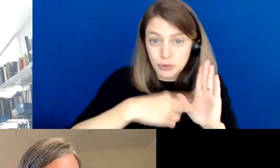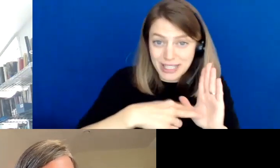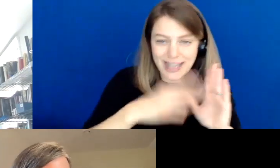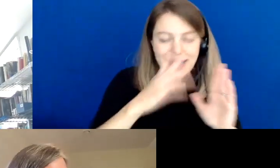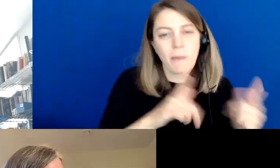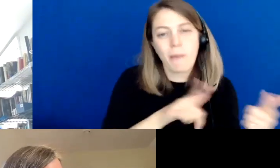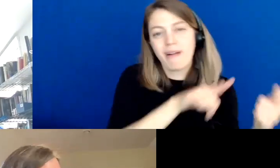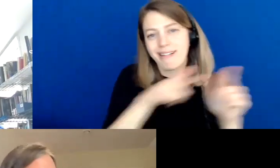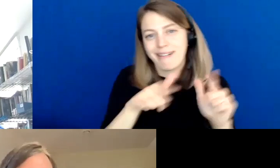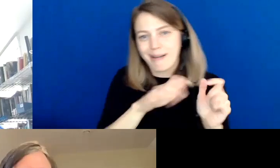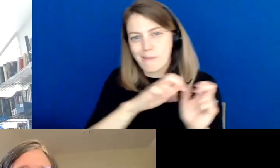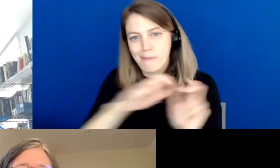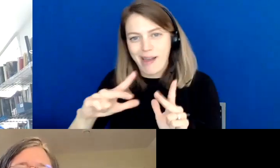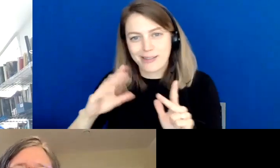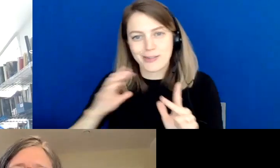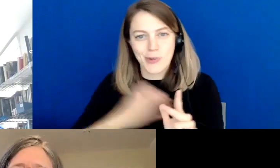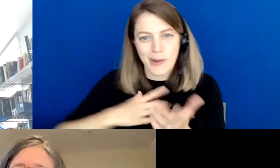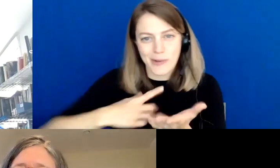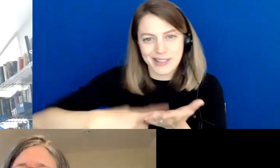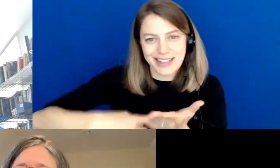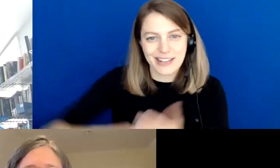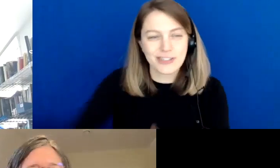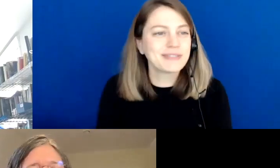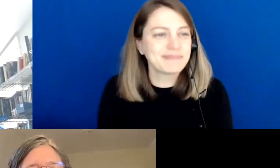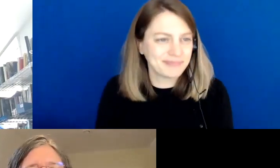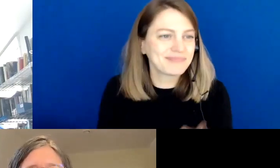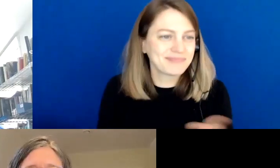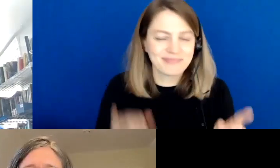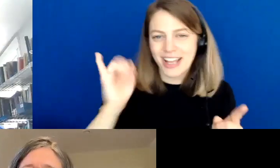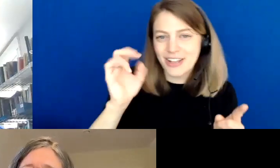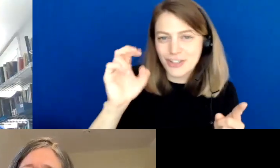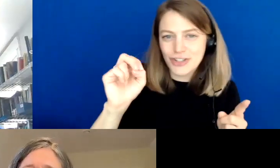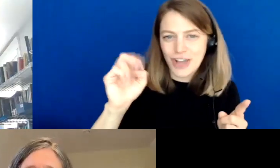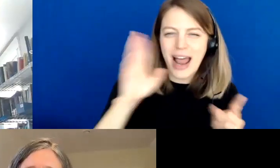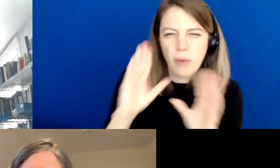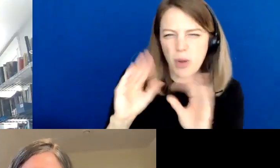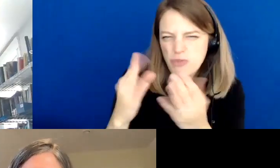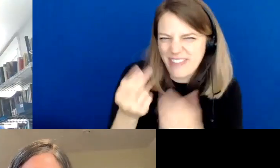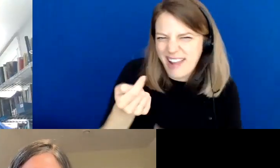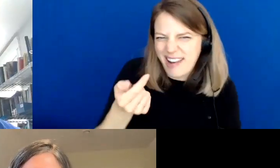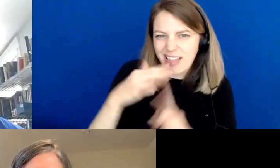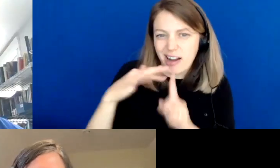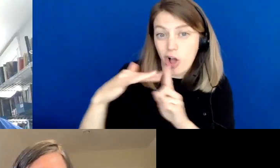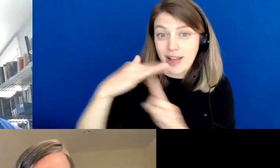Okay. Let me provide just a little bit of context for everybody.